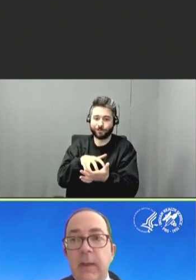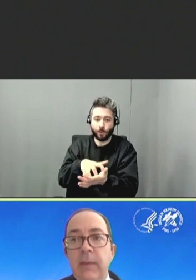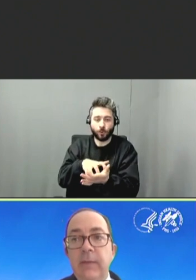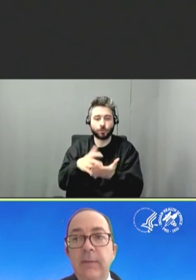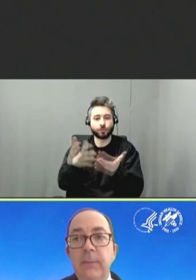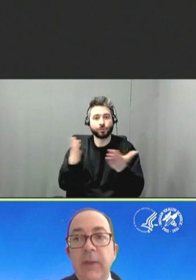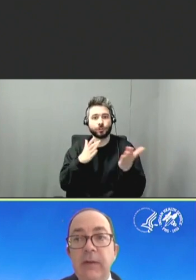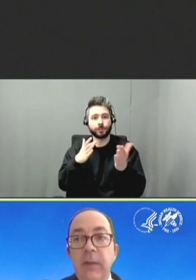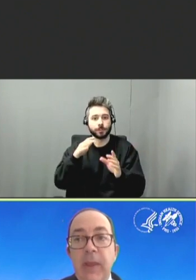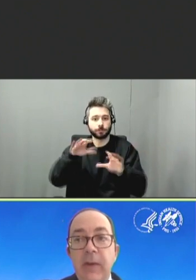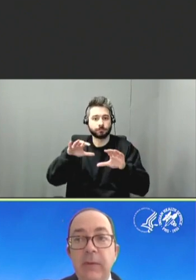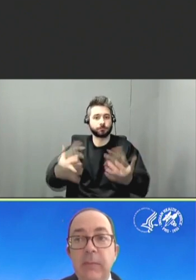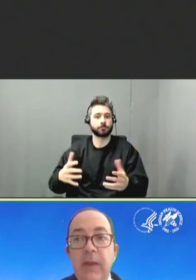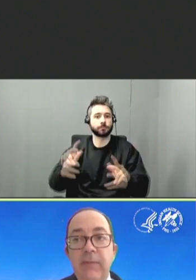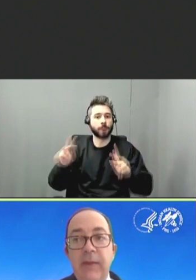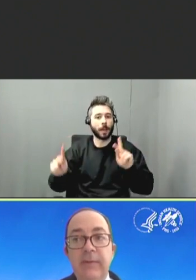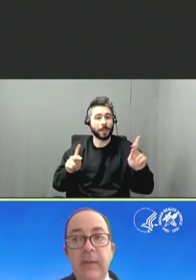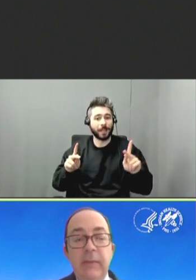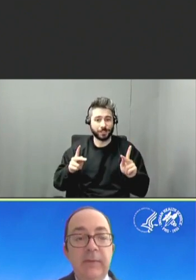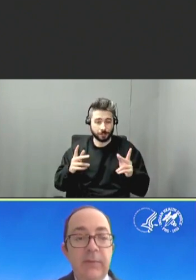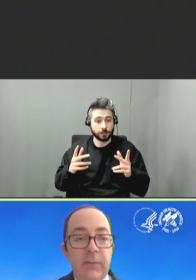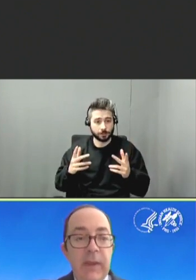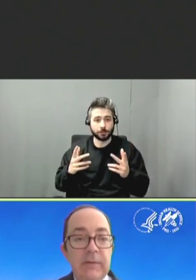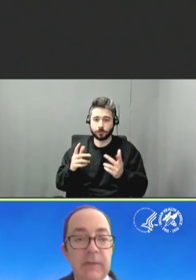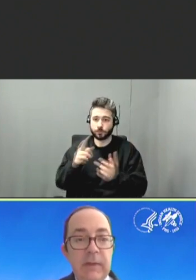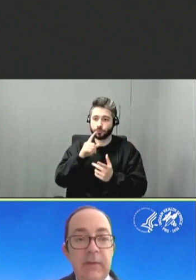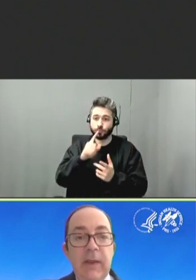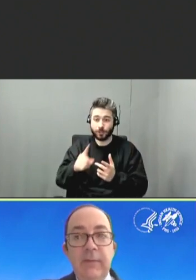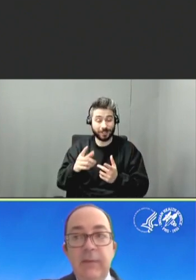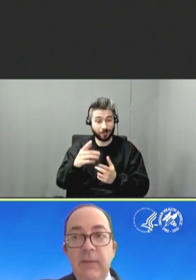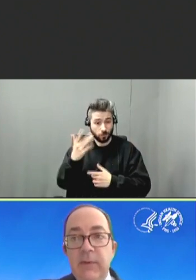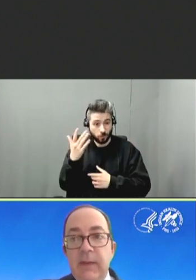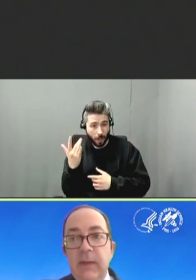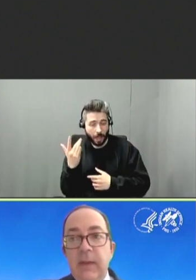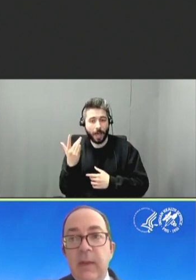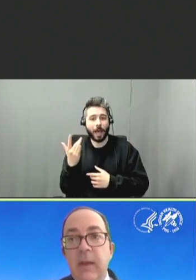This has been compounded by vaccine misinformation and vaccine fatigue.